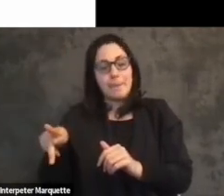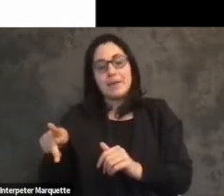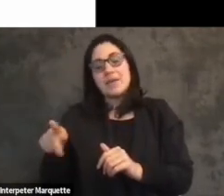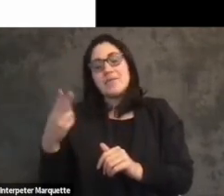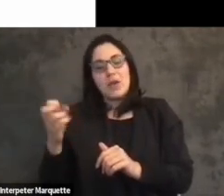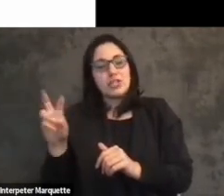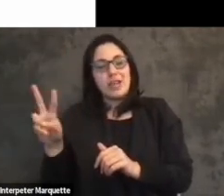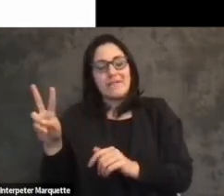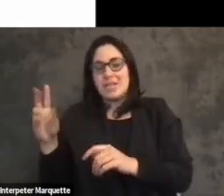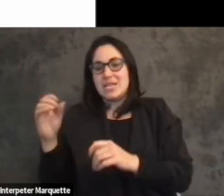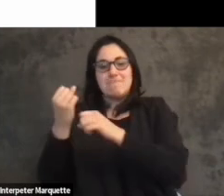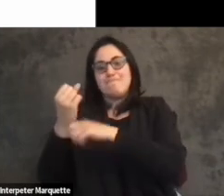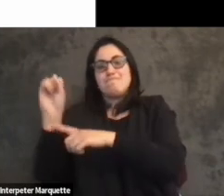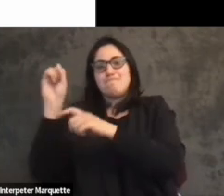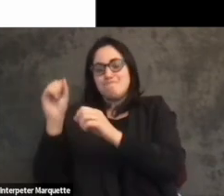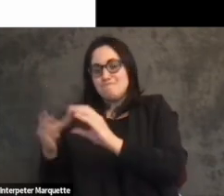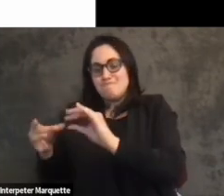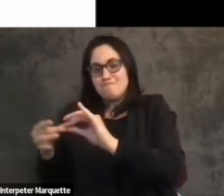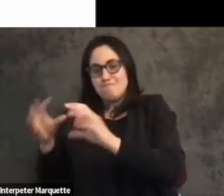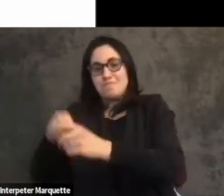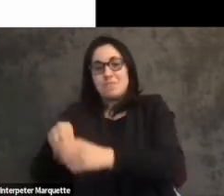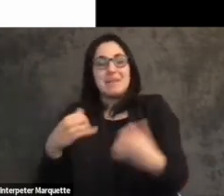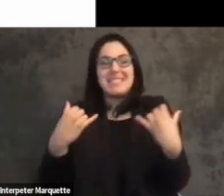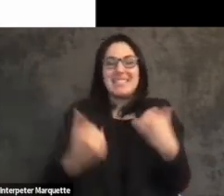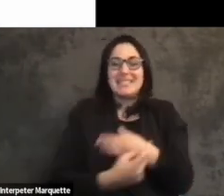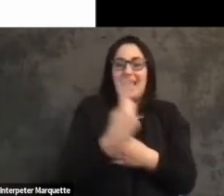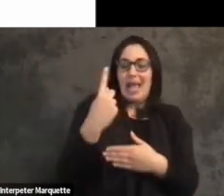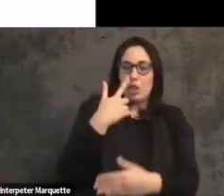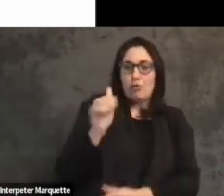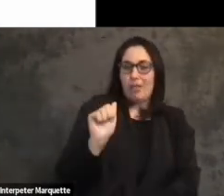You and Philip are great examples. For instance, you know, Philip mentioned that he took to